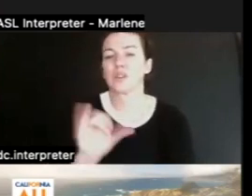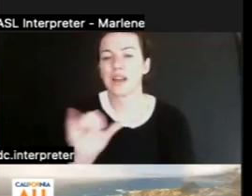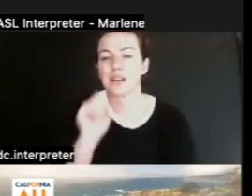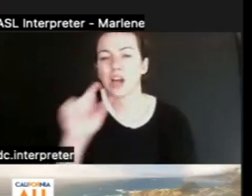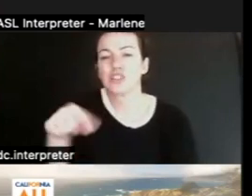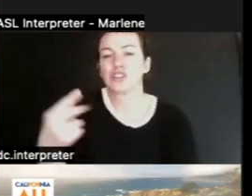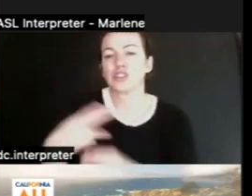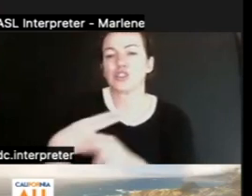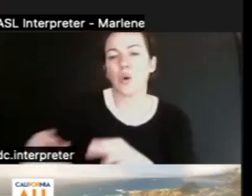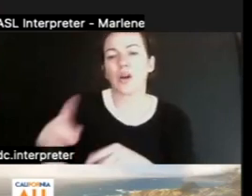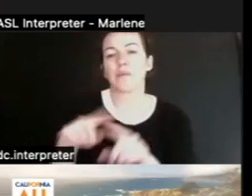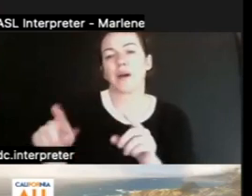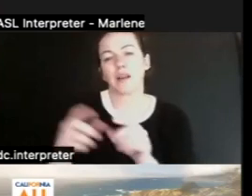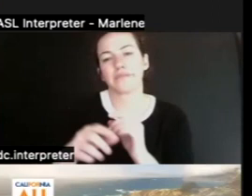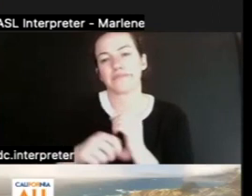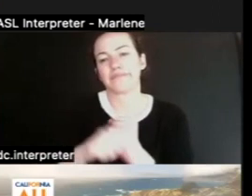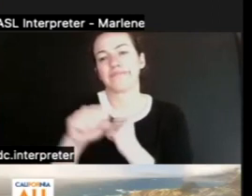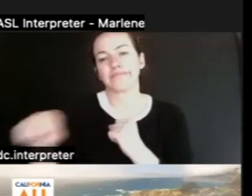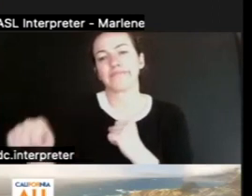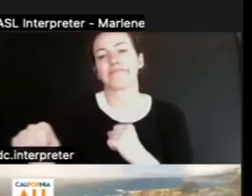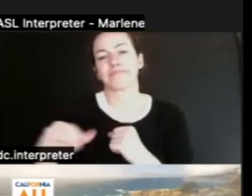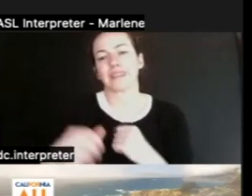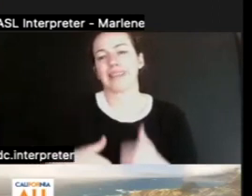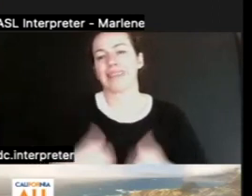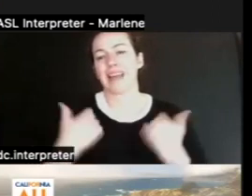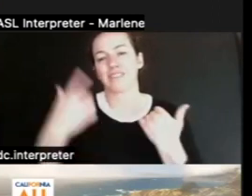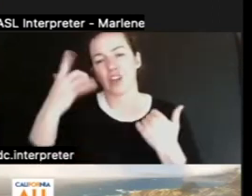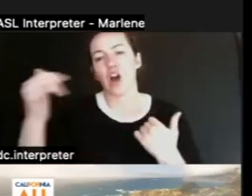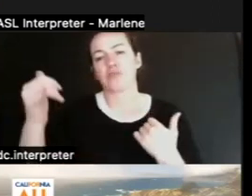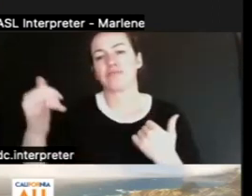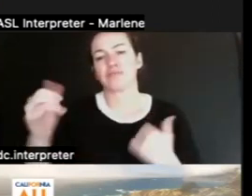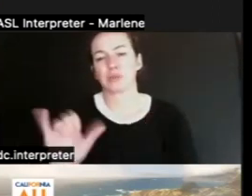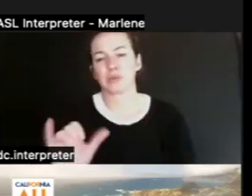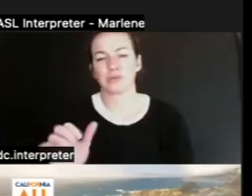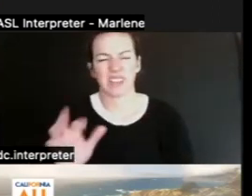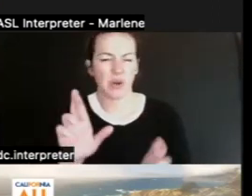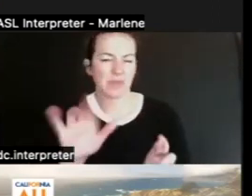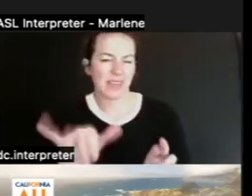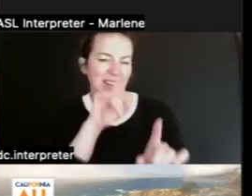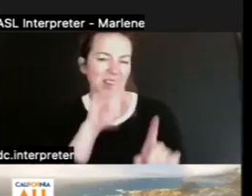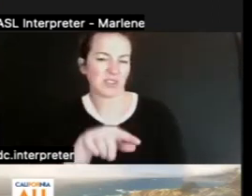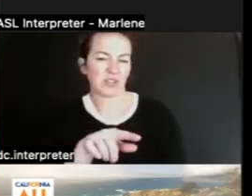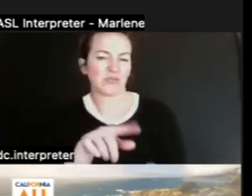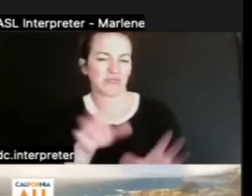term, but in the in the long term and lifelong as well. So I hope that addressed that. Kevin.